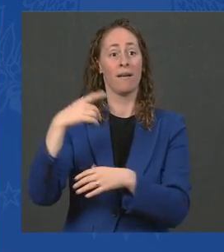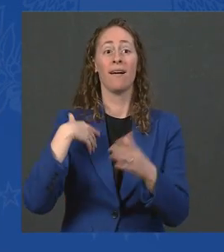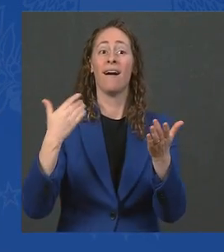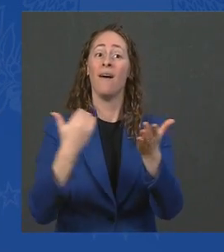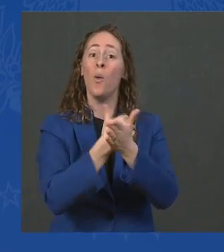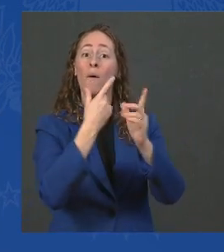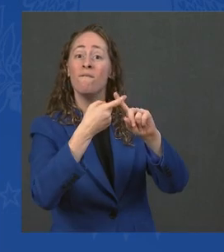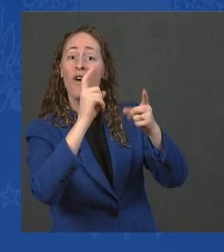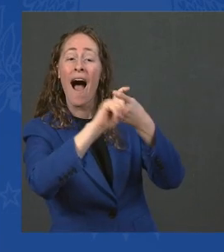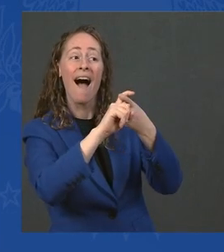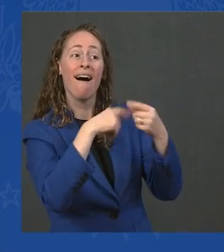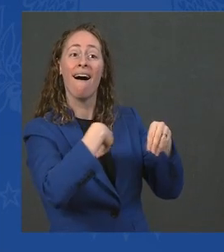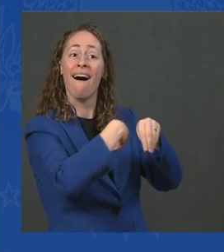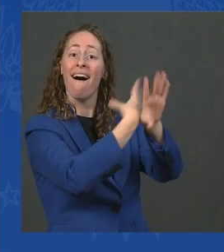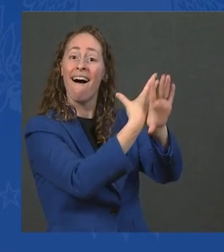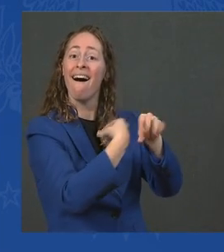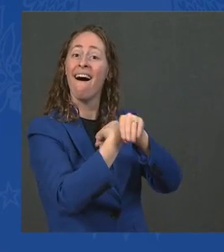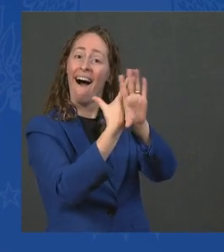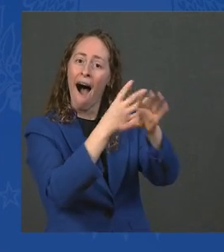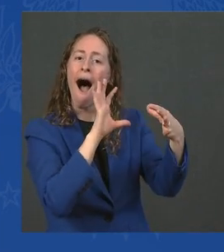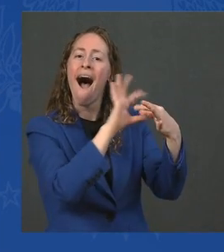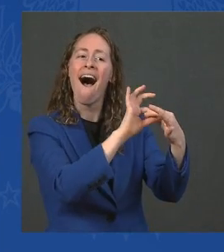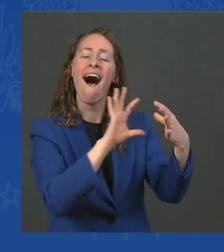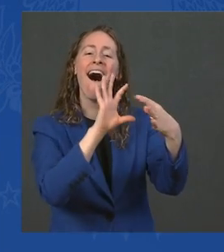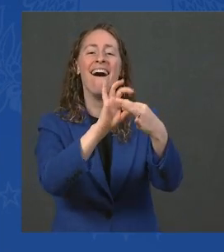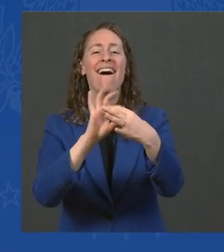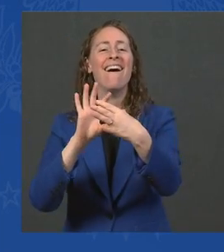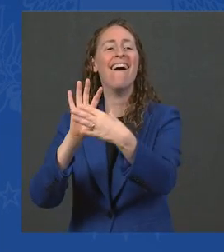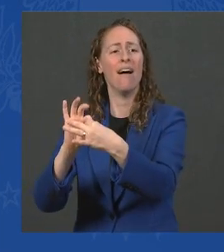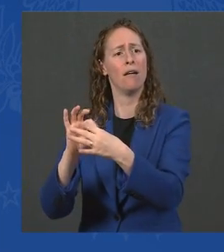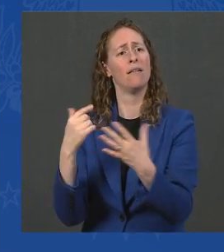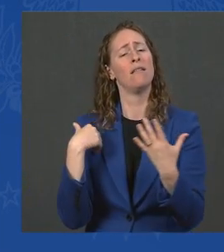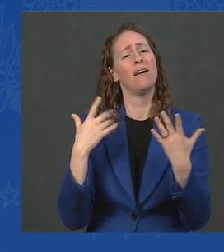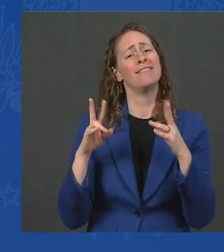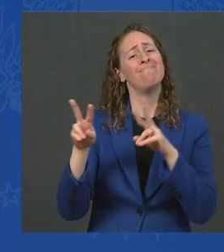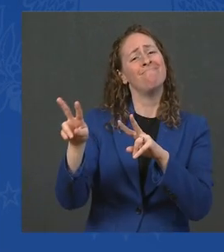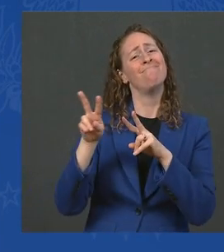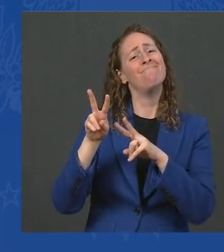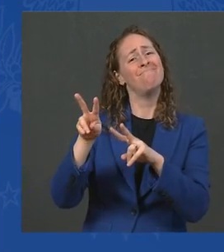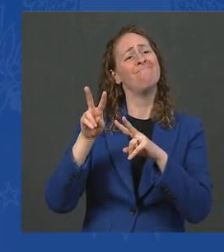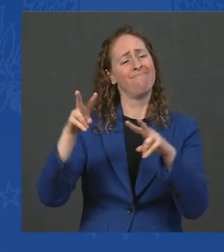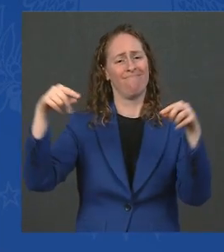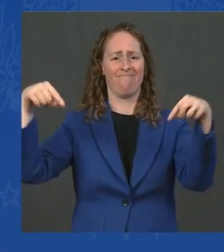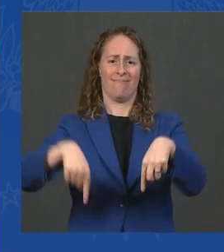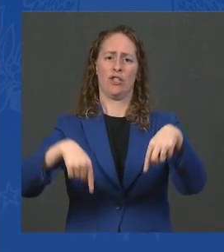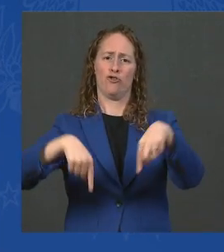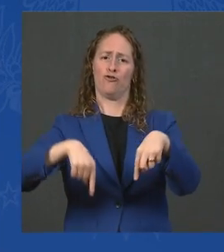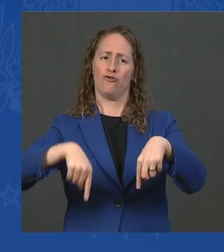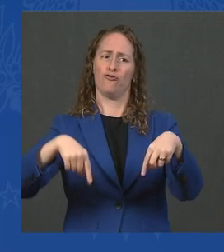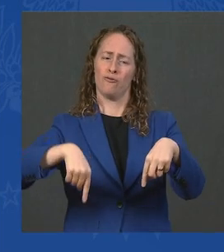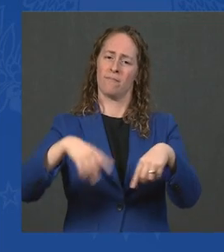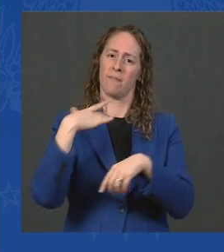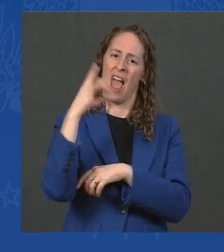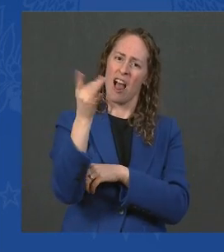I hoped to return to in-person learning for my eighth grade year. My last year as a middle school scholar.